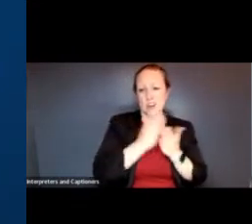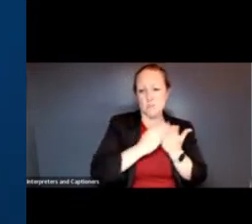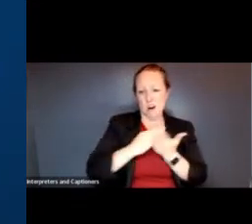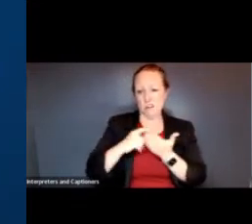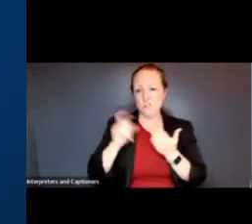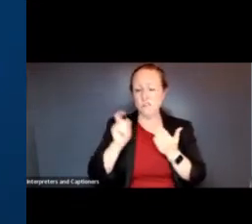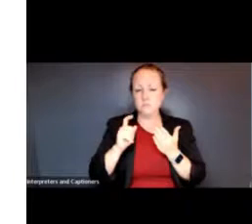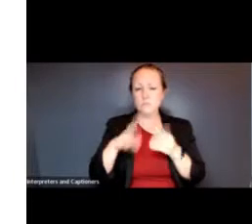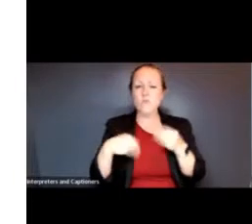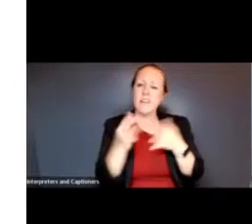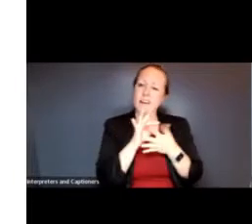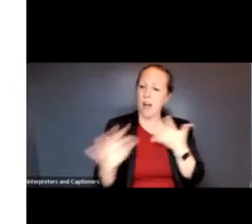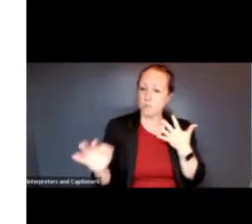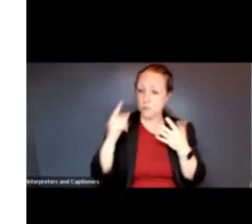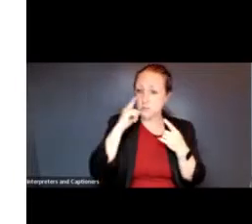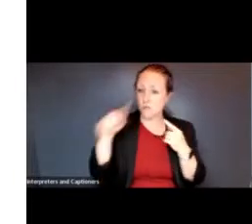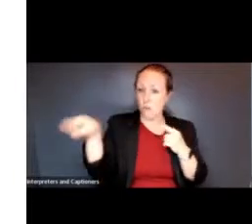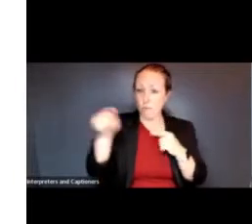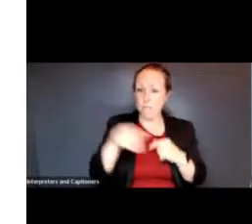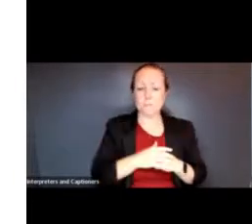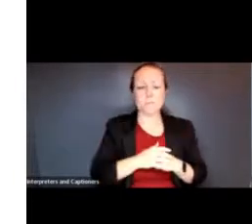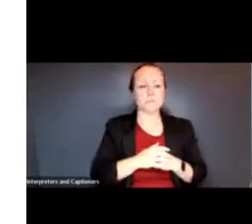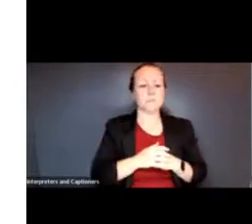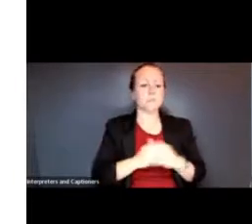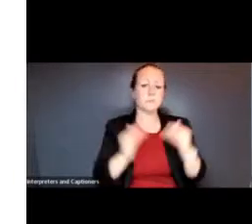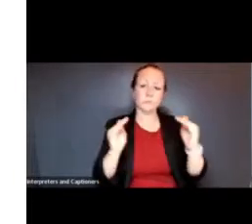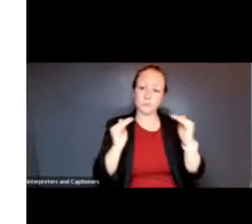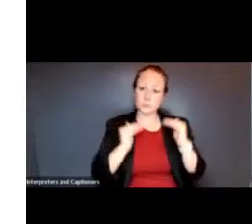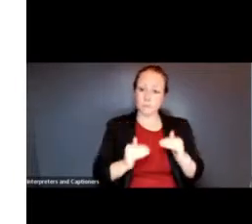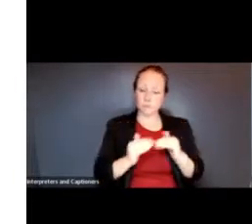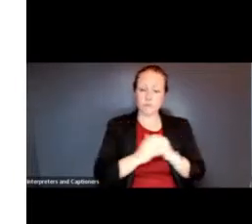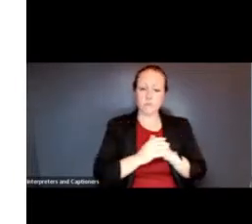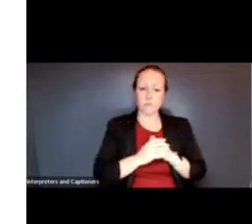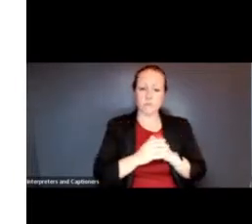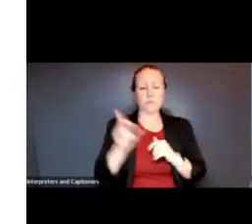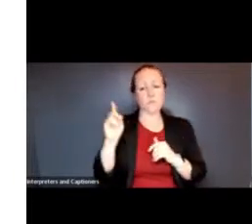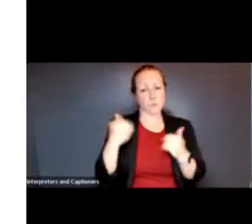Next slide. There are a number of resources in the guide that